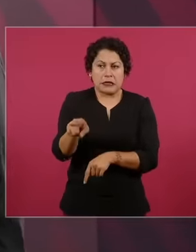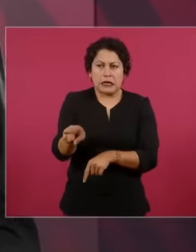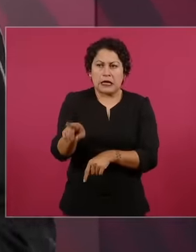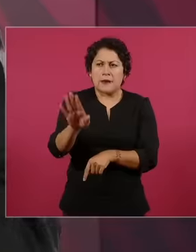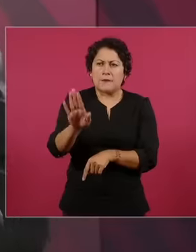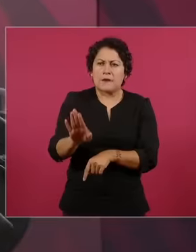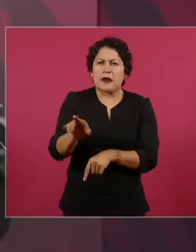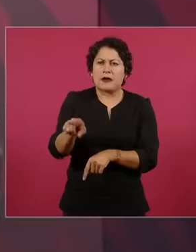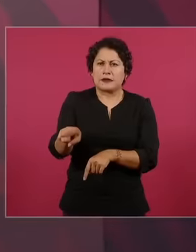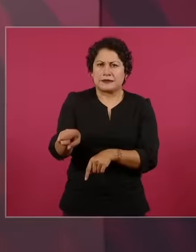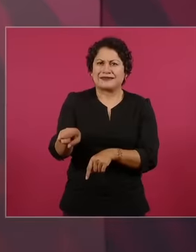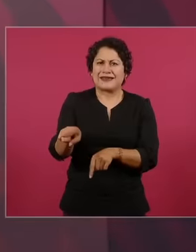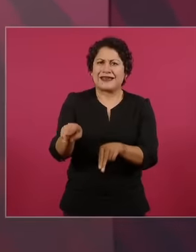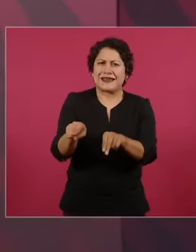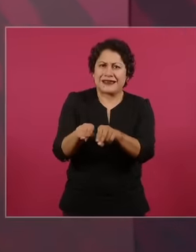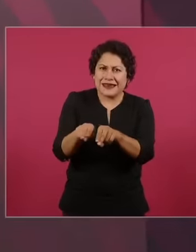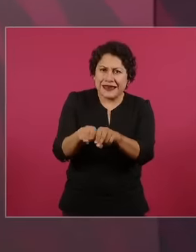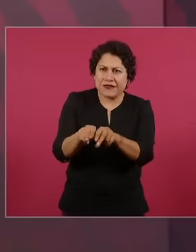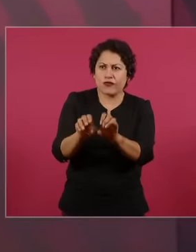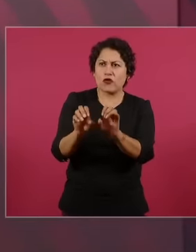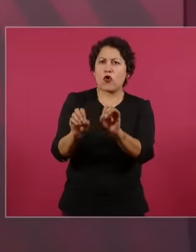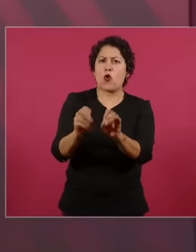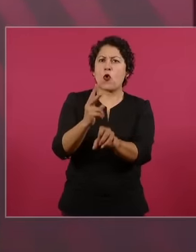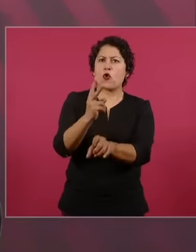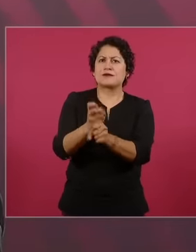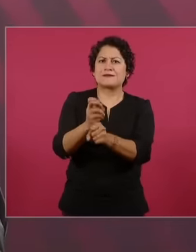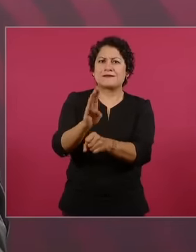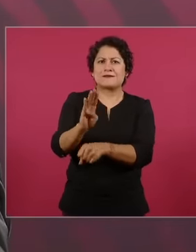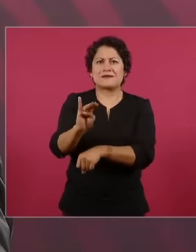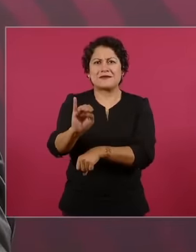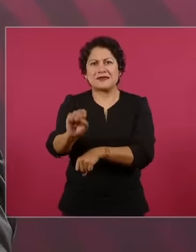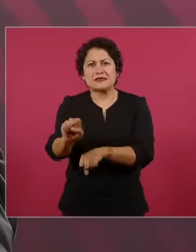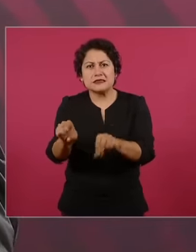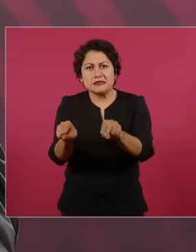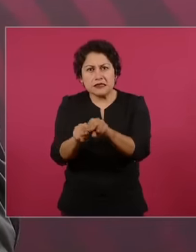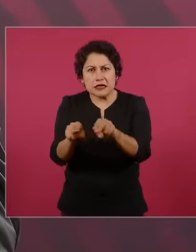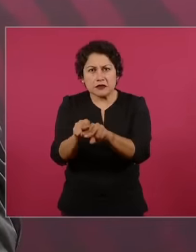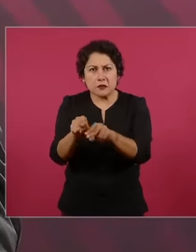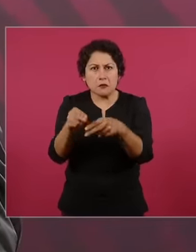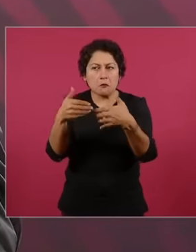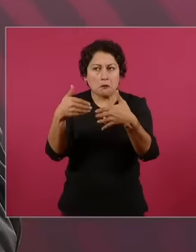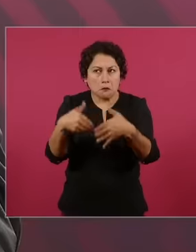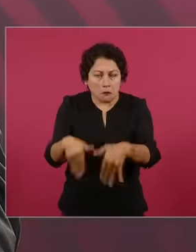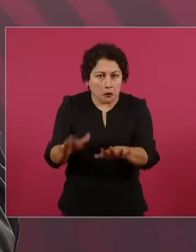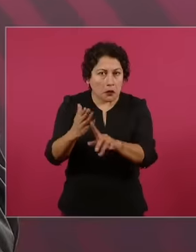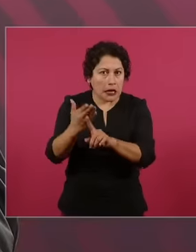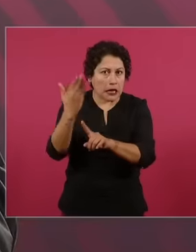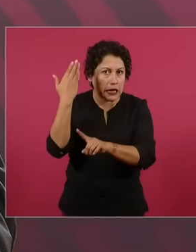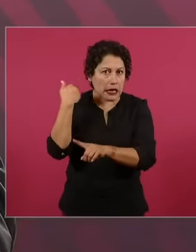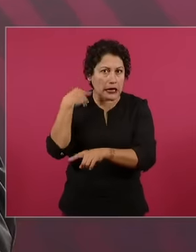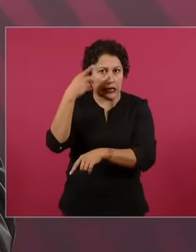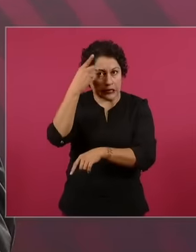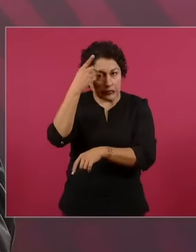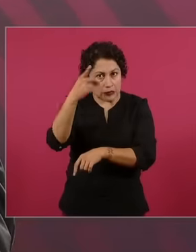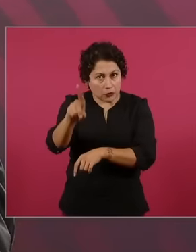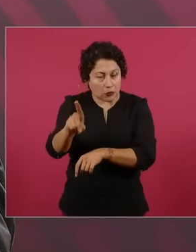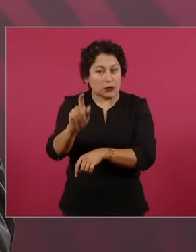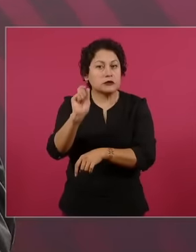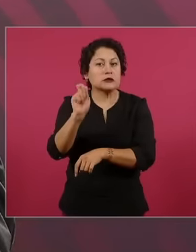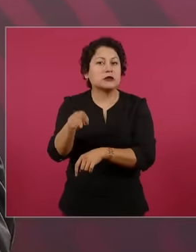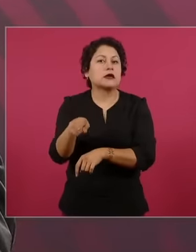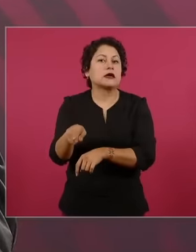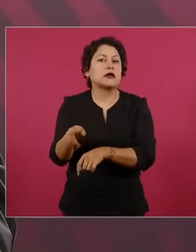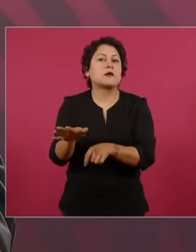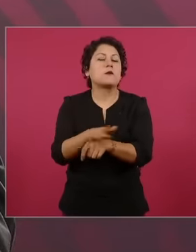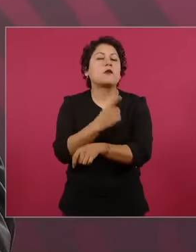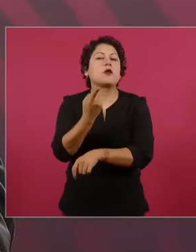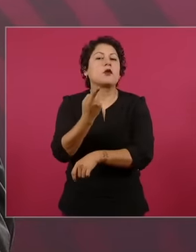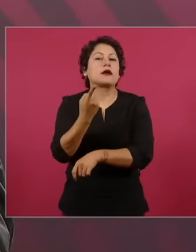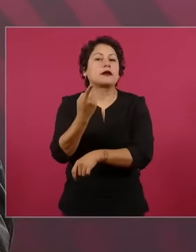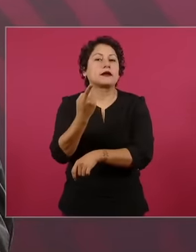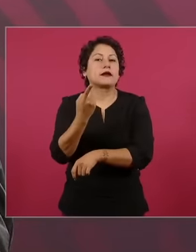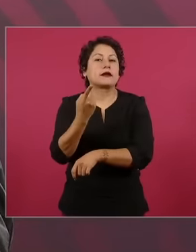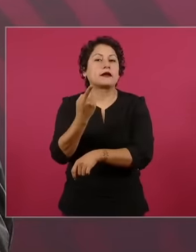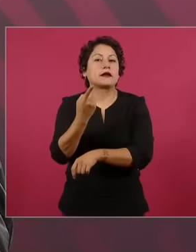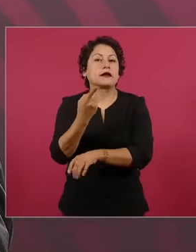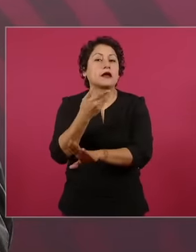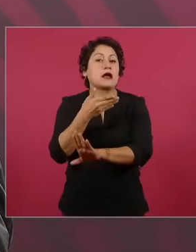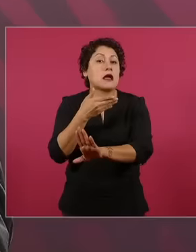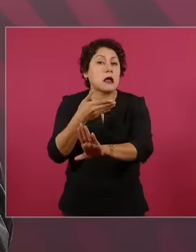was the This property is due to a violation that took place when